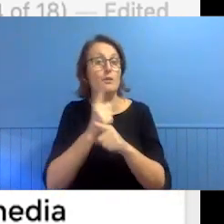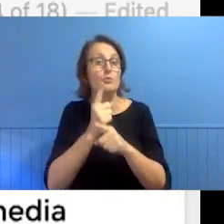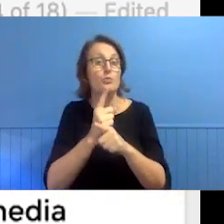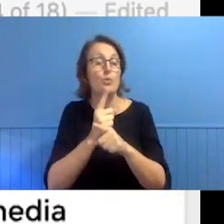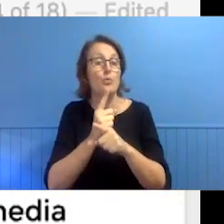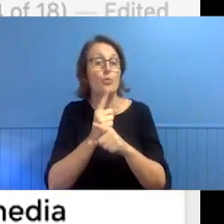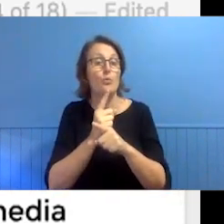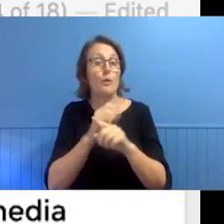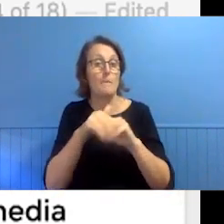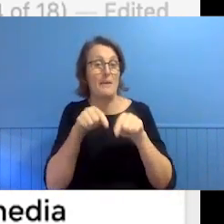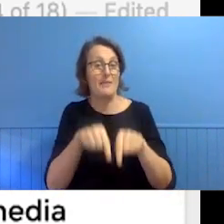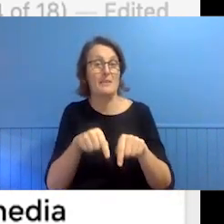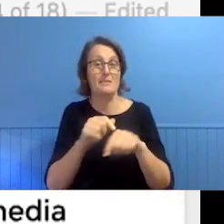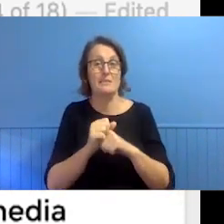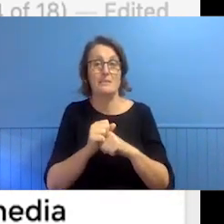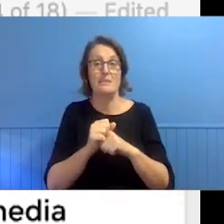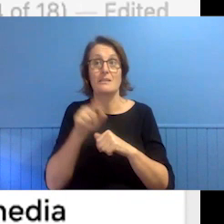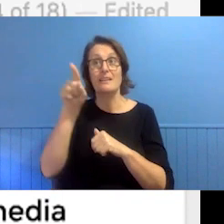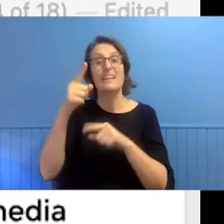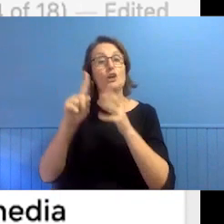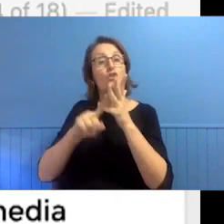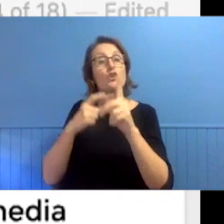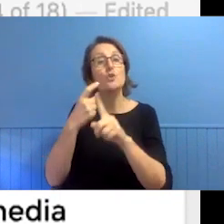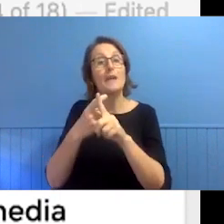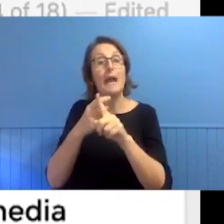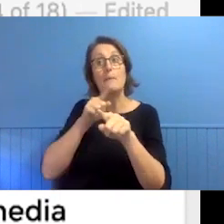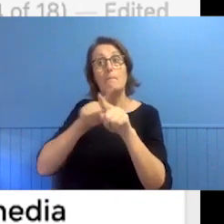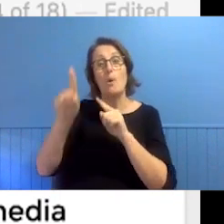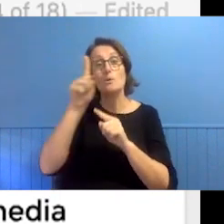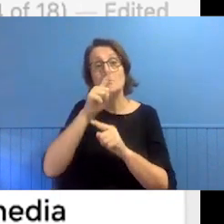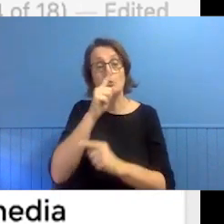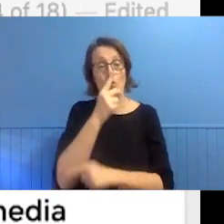averaging two mntsd and sgo seconds before they skip to another song.